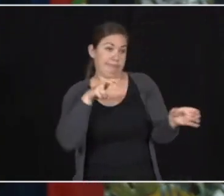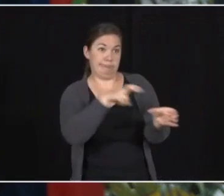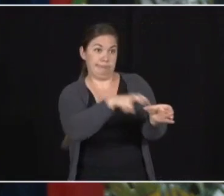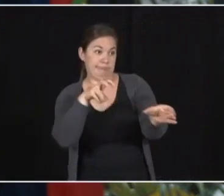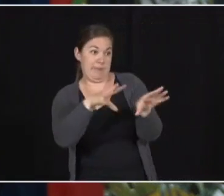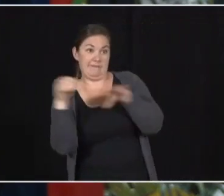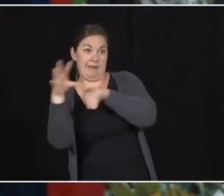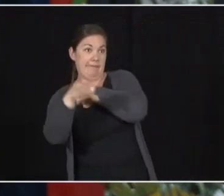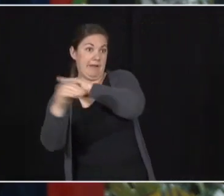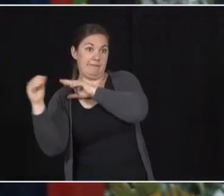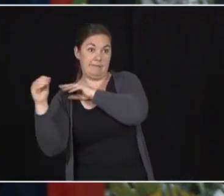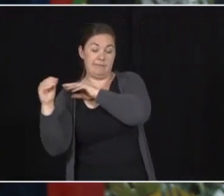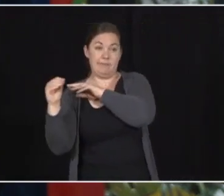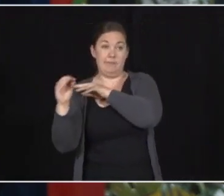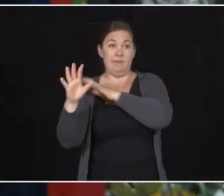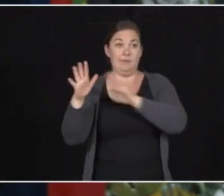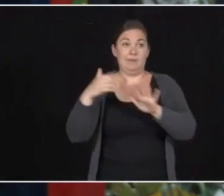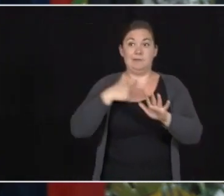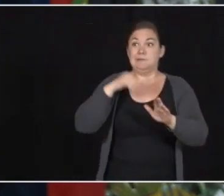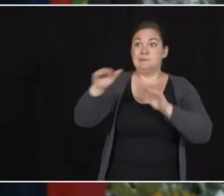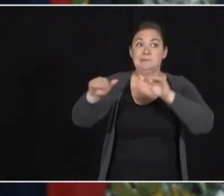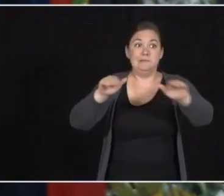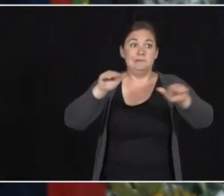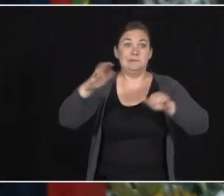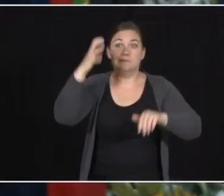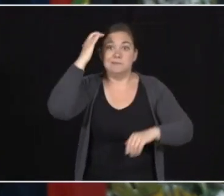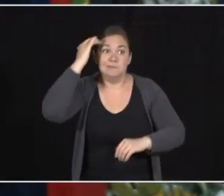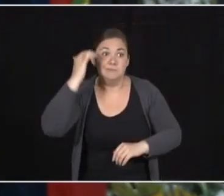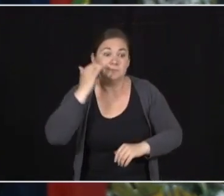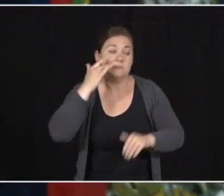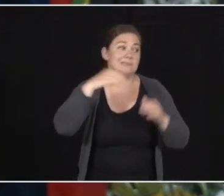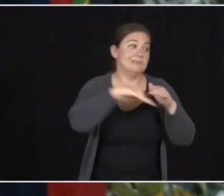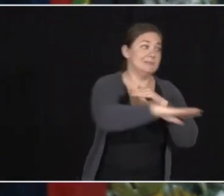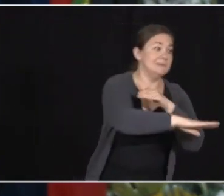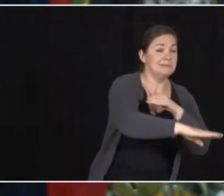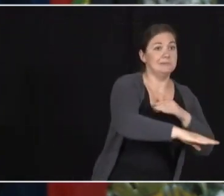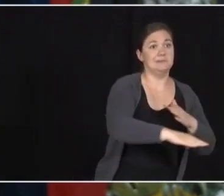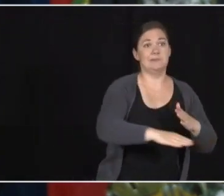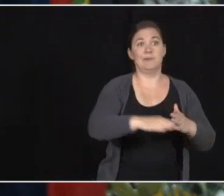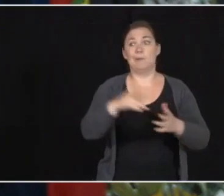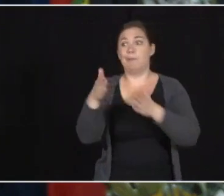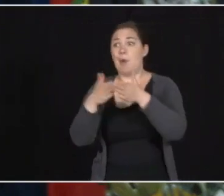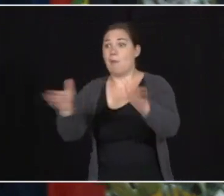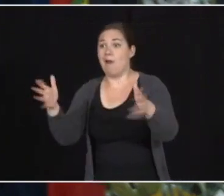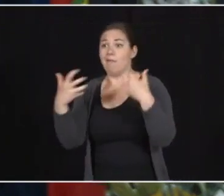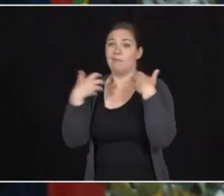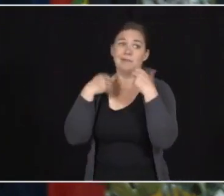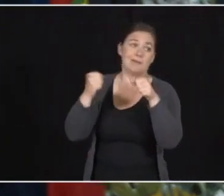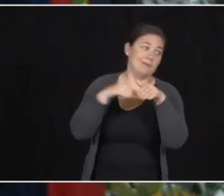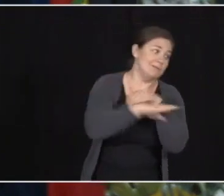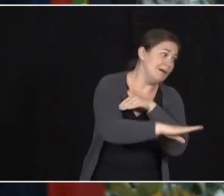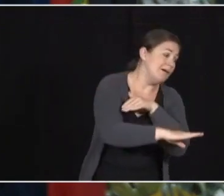We were getting the hospitals in there. We were getting public health and there. We called out for volunteers.